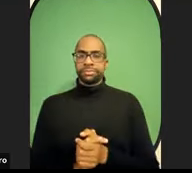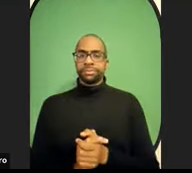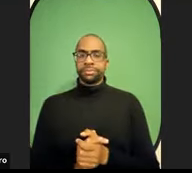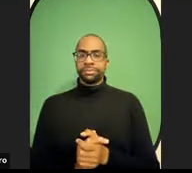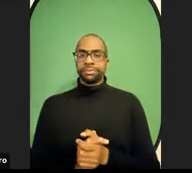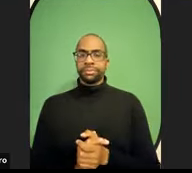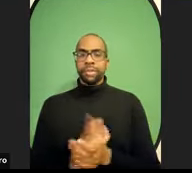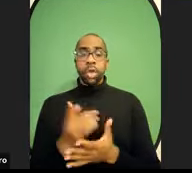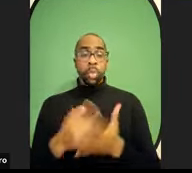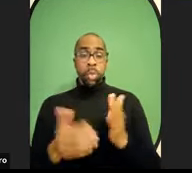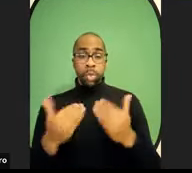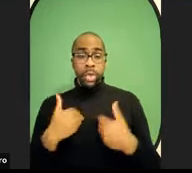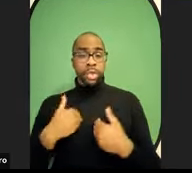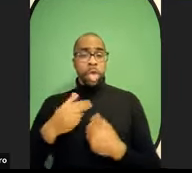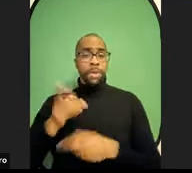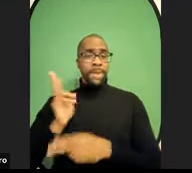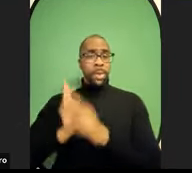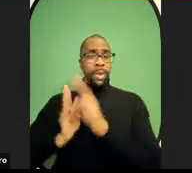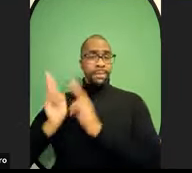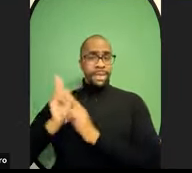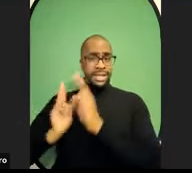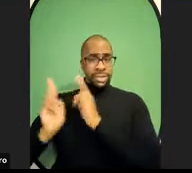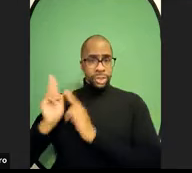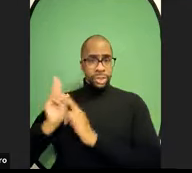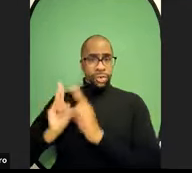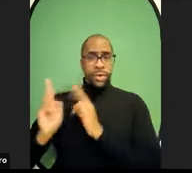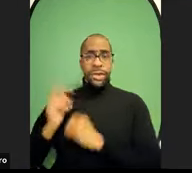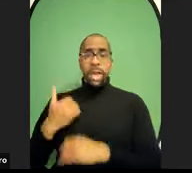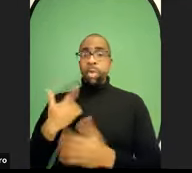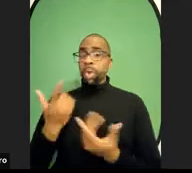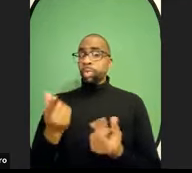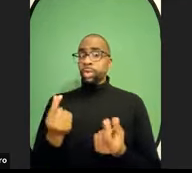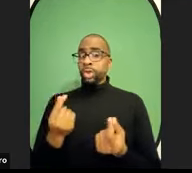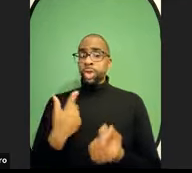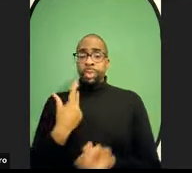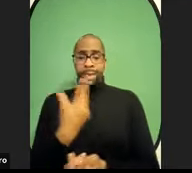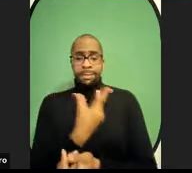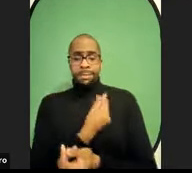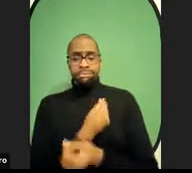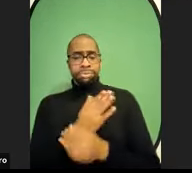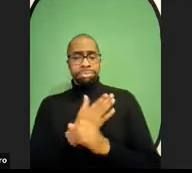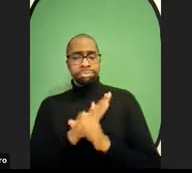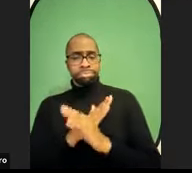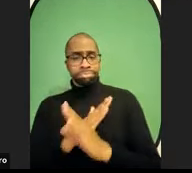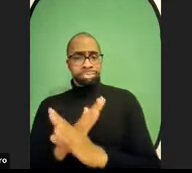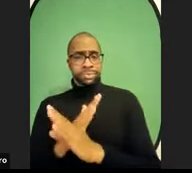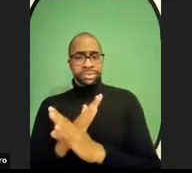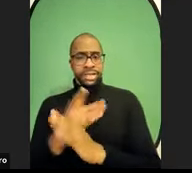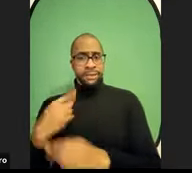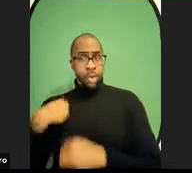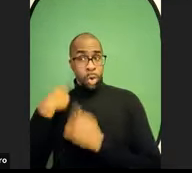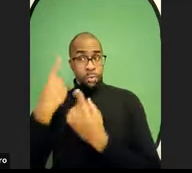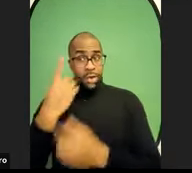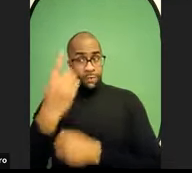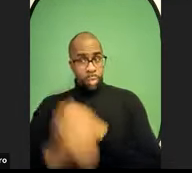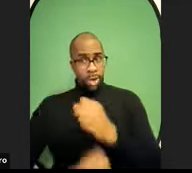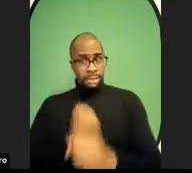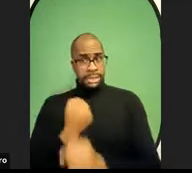e vaccine would be minimal to non based on what we know from history, based on what history, based on what we know. Since, we've been using this back Since, we've been using this vaccine for the last year and a